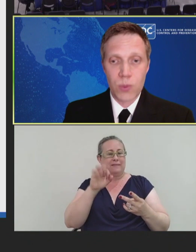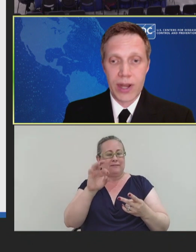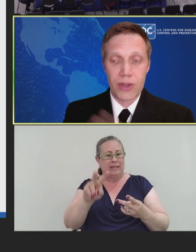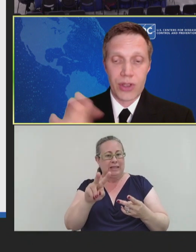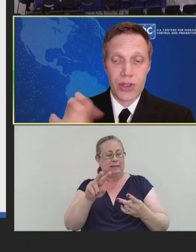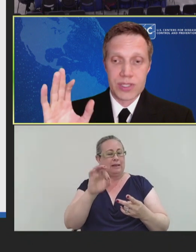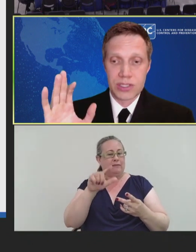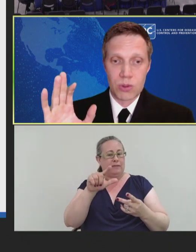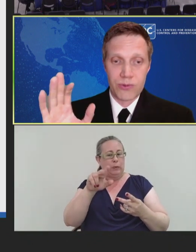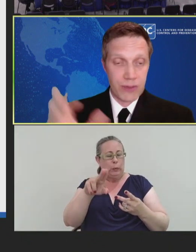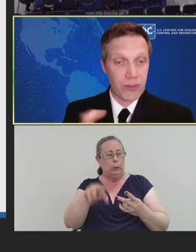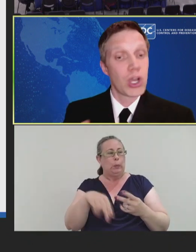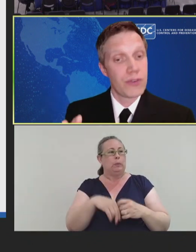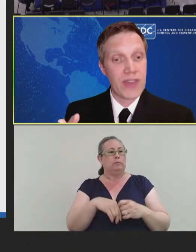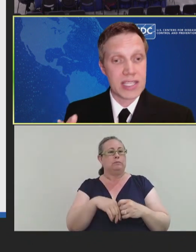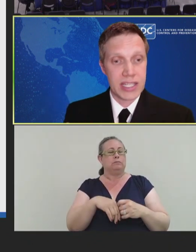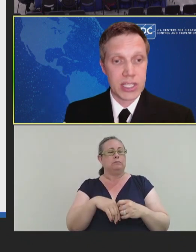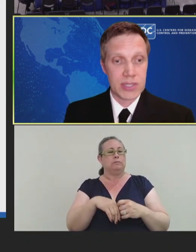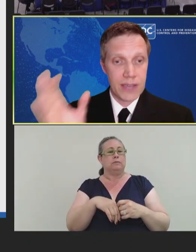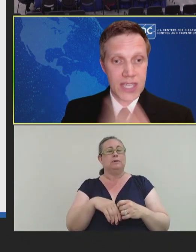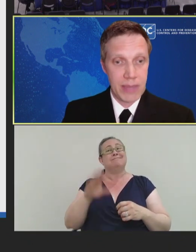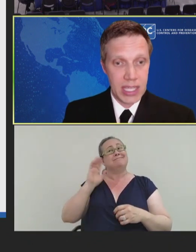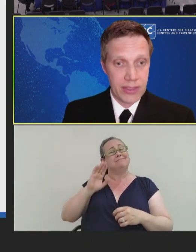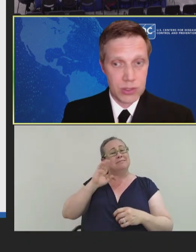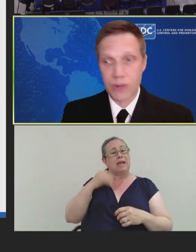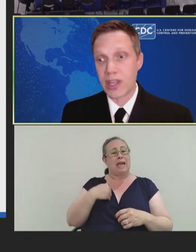where there was sort of like for COVID vaccines, there was an FDA meeting and then a sort of